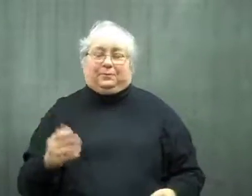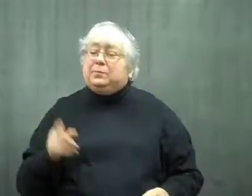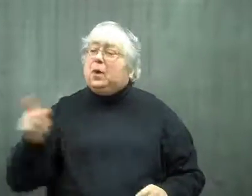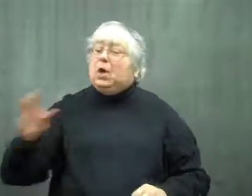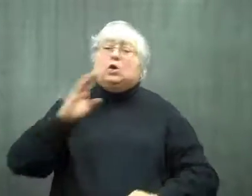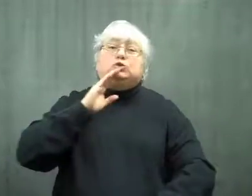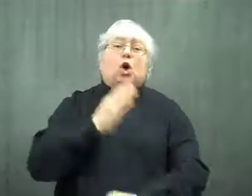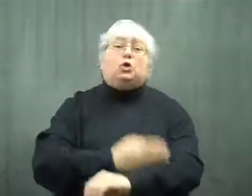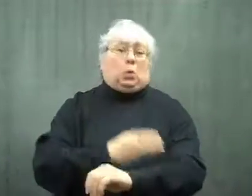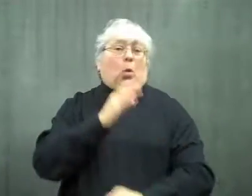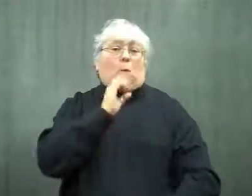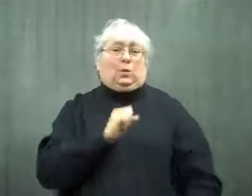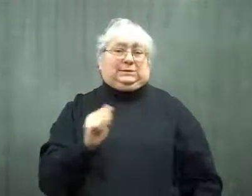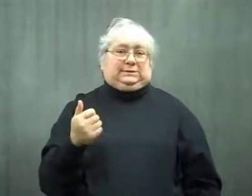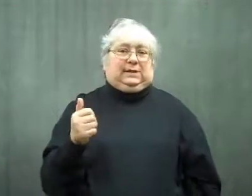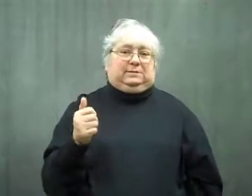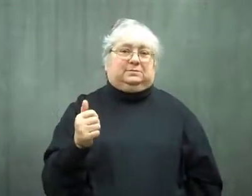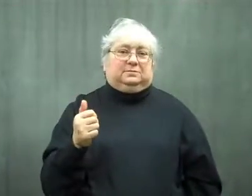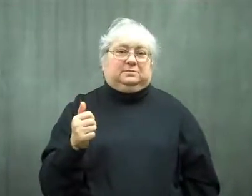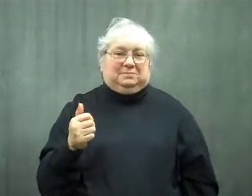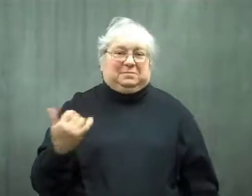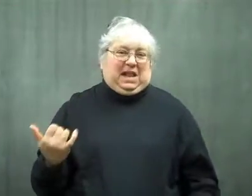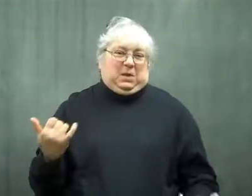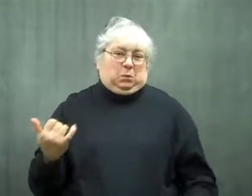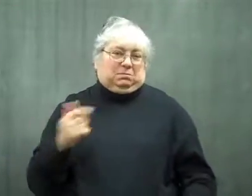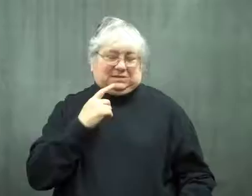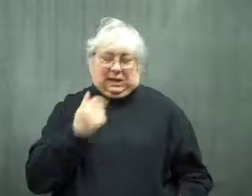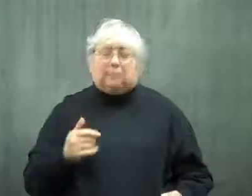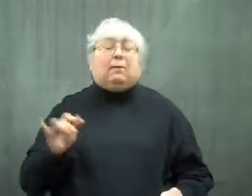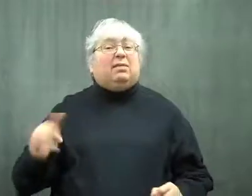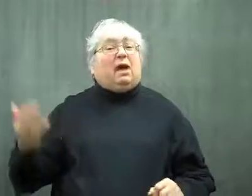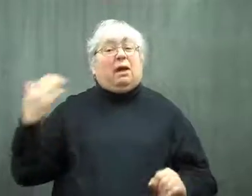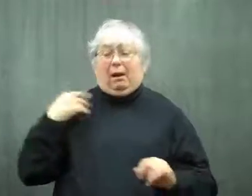She has a ten year old daughter.